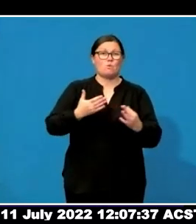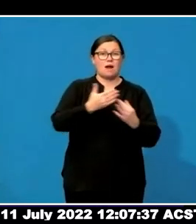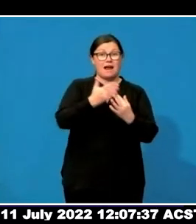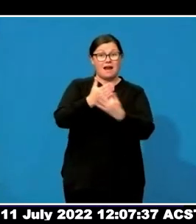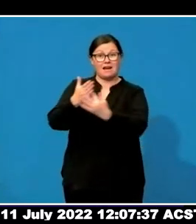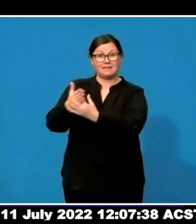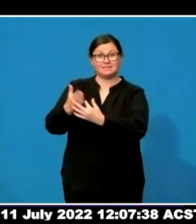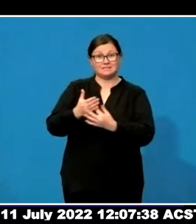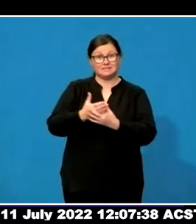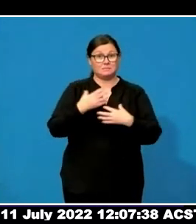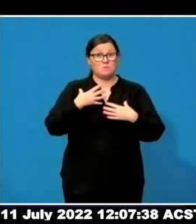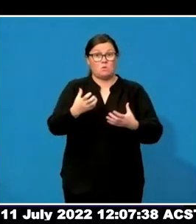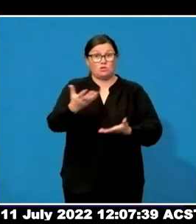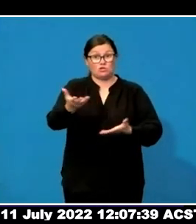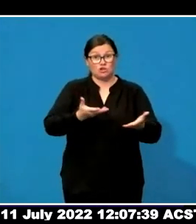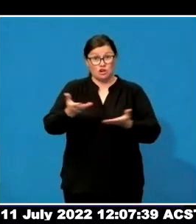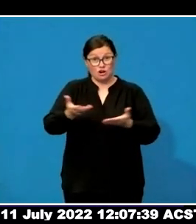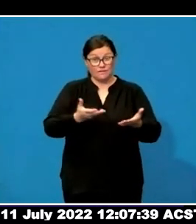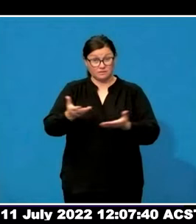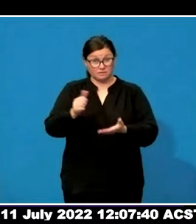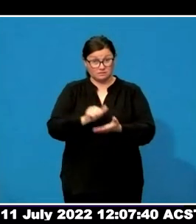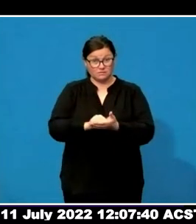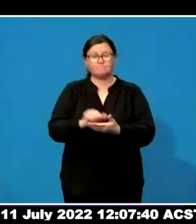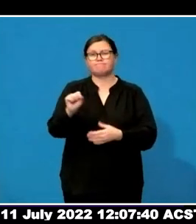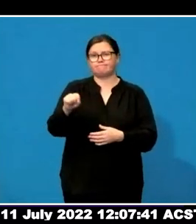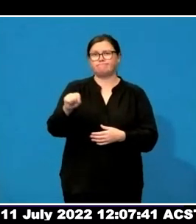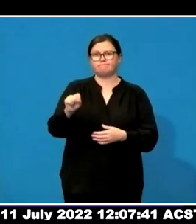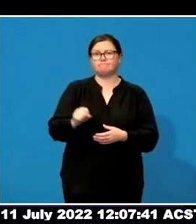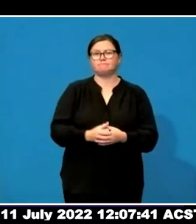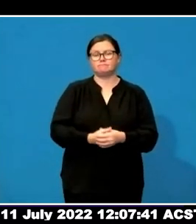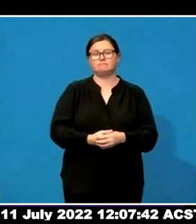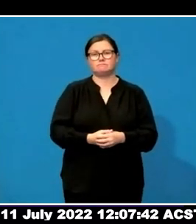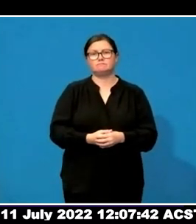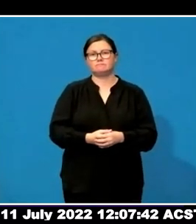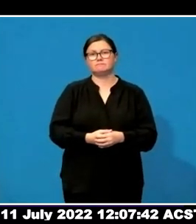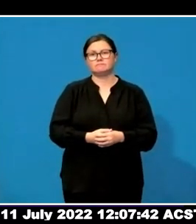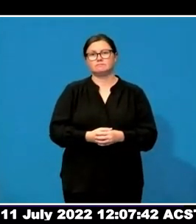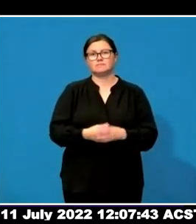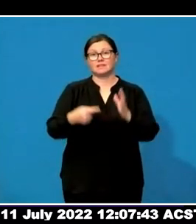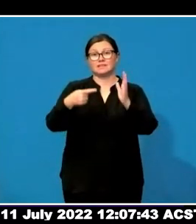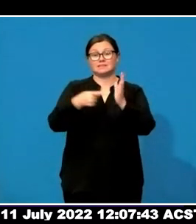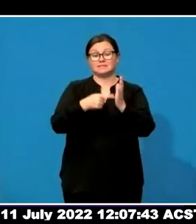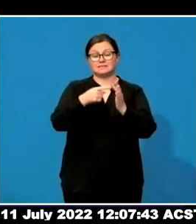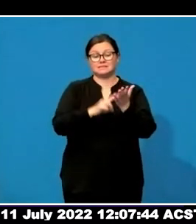to support him and his life? Yeah. MS TARRAGO: So, in Tennant Creek, there weren't as many things for him